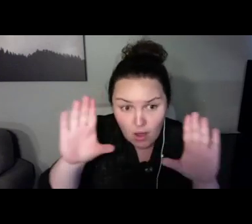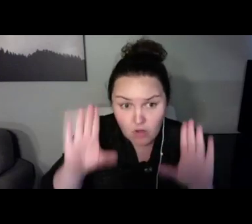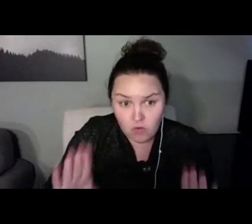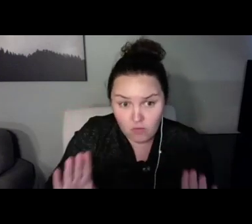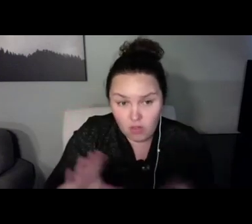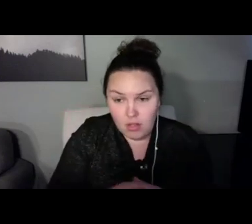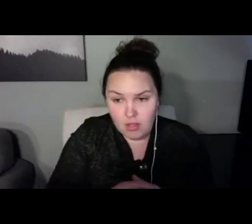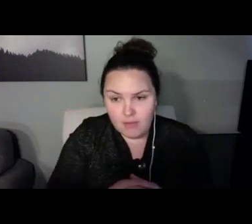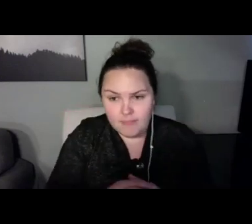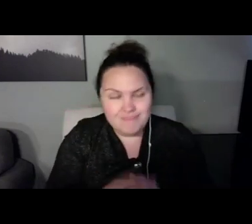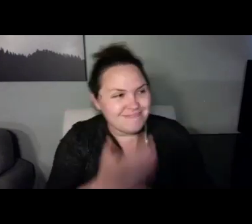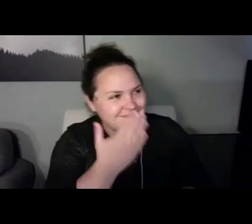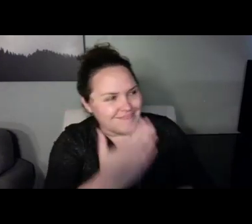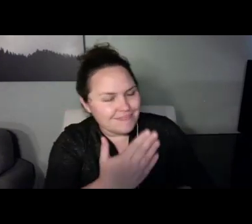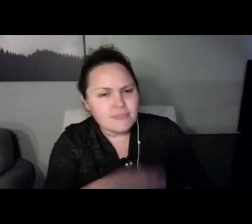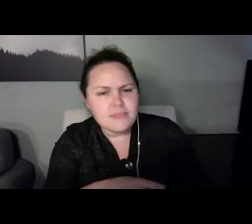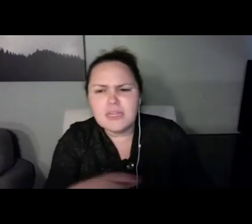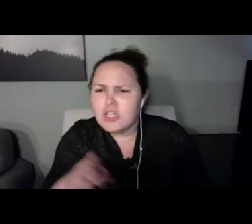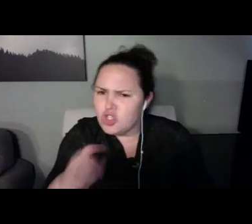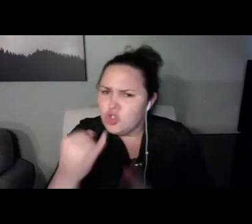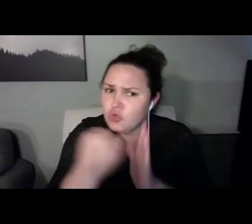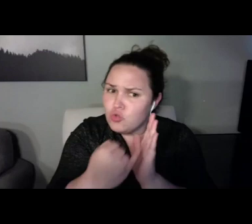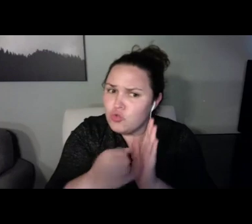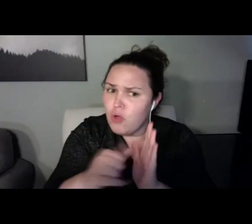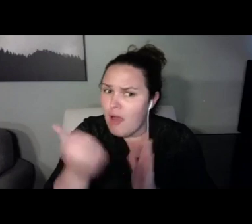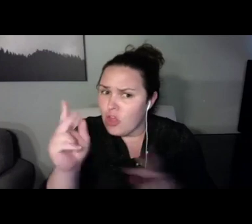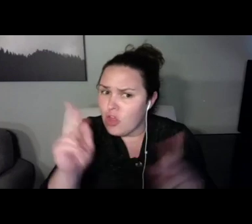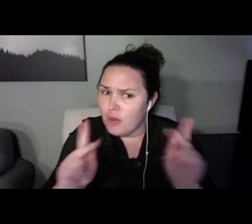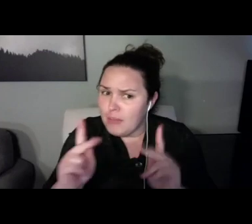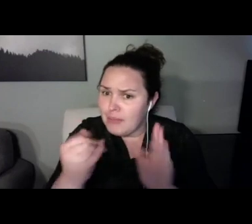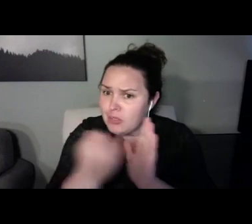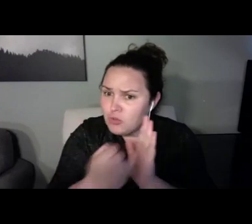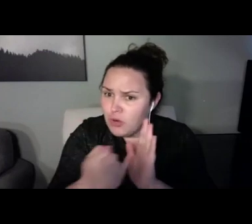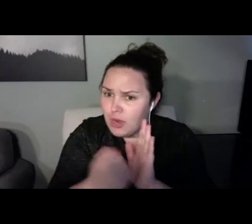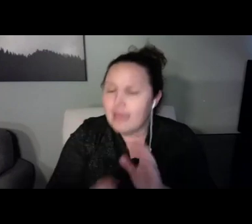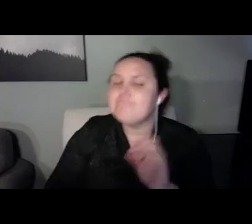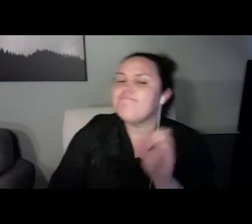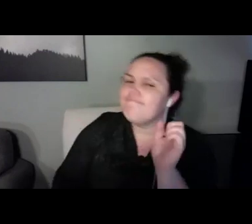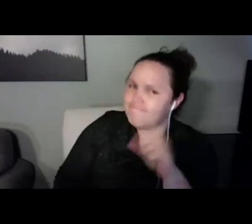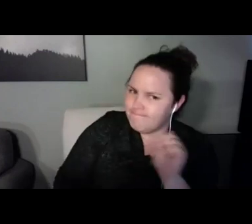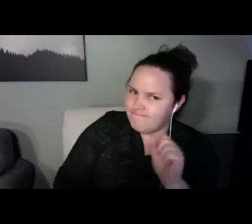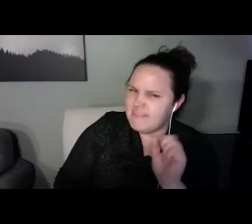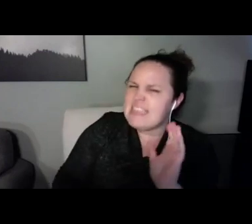Jen: Do you like to draw other people? >> Eme: Yes, sometimes I do.